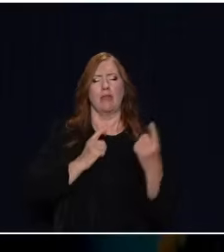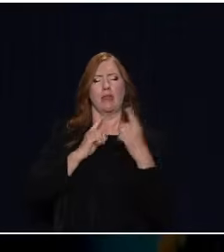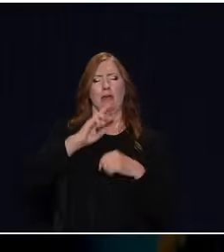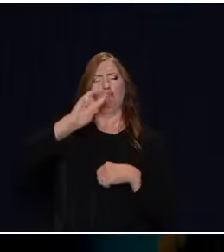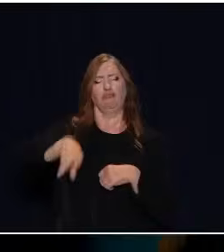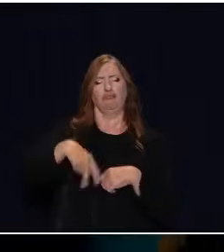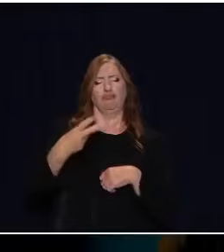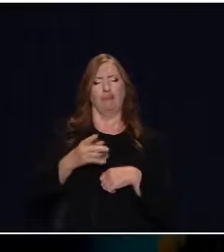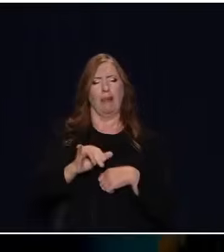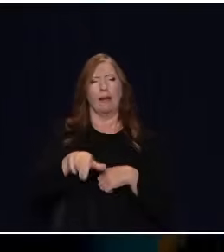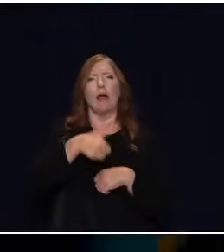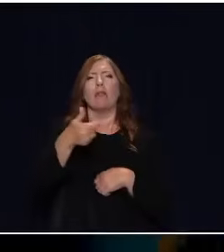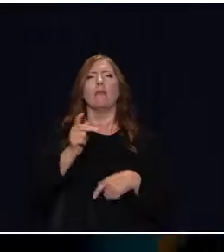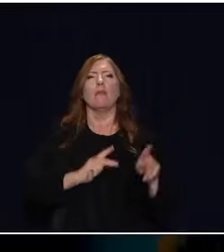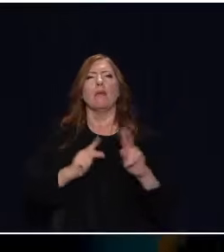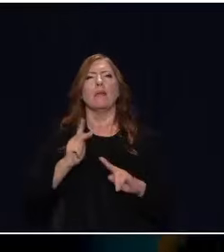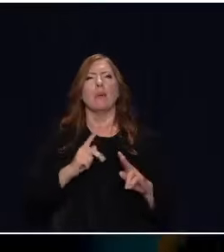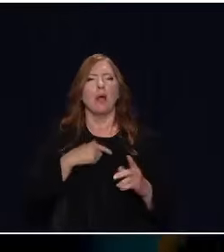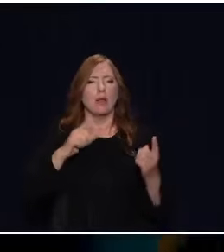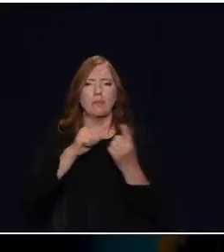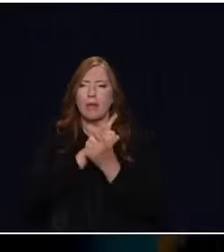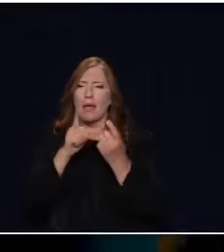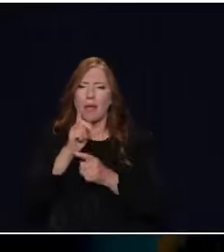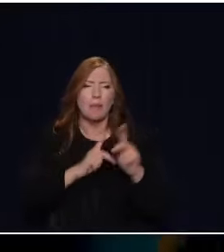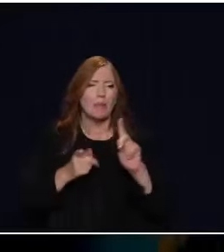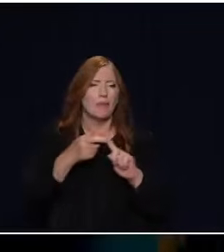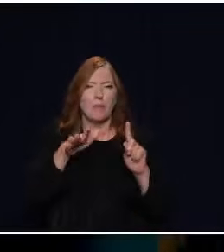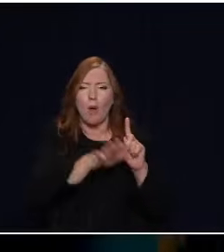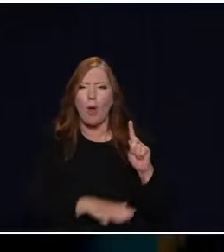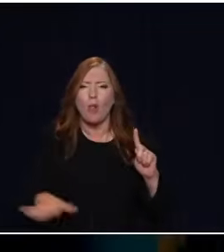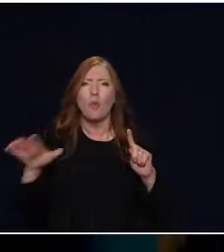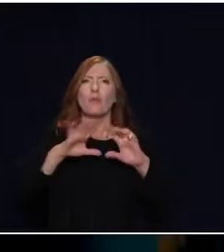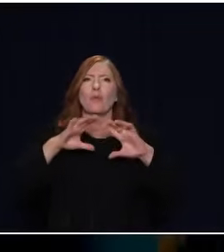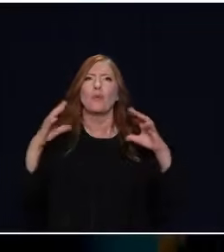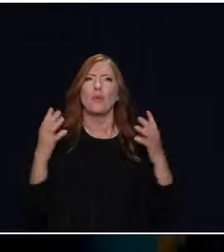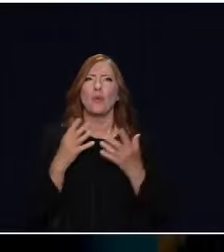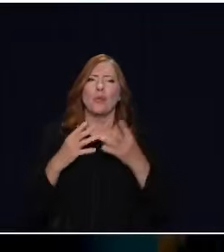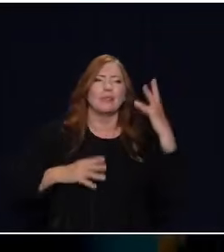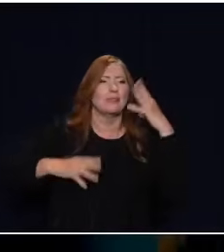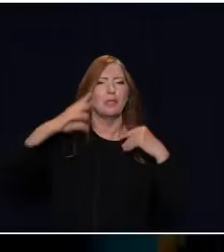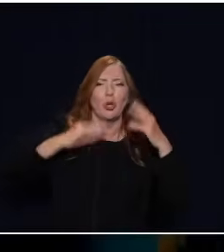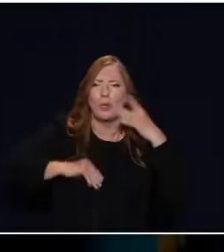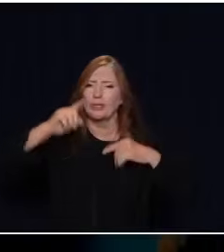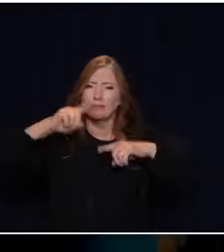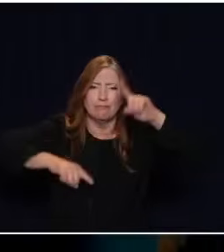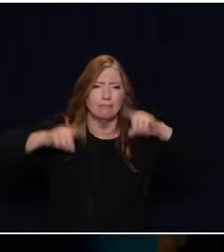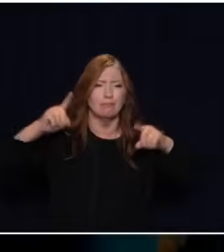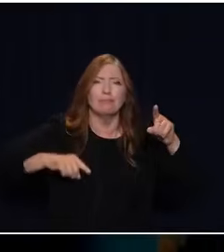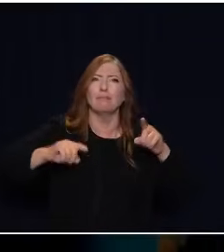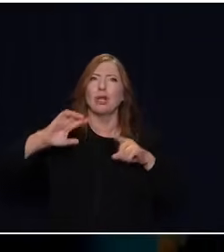THAN YOUR OWN. GROWING UP I WAS TAUGHT TO PUT MYSELF IN OTHER PEOPLE'S SHOES.